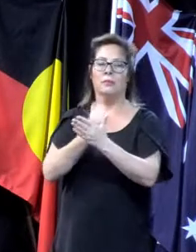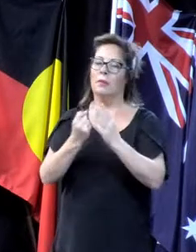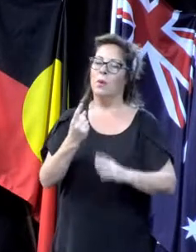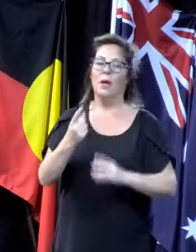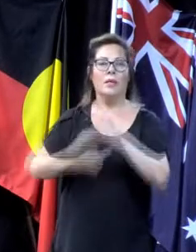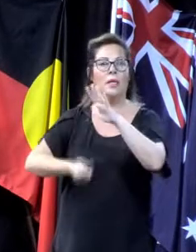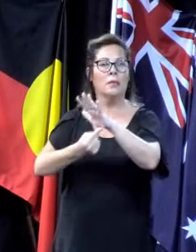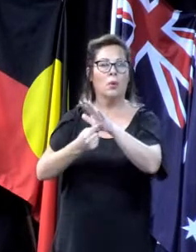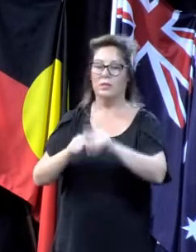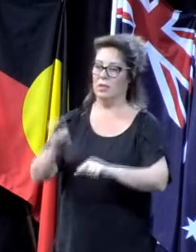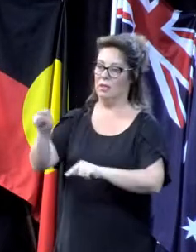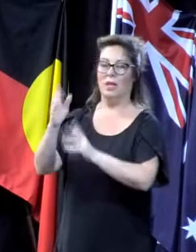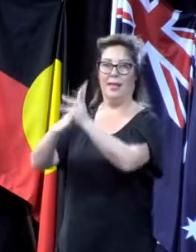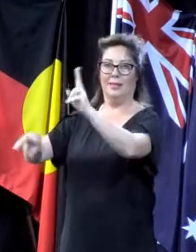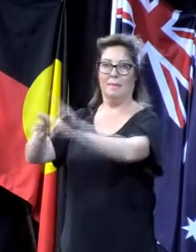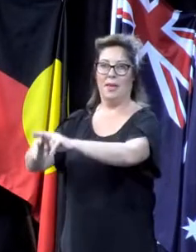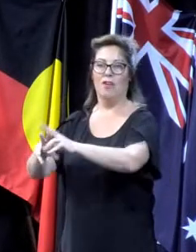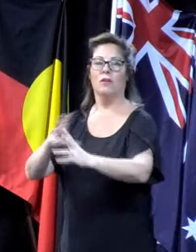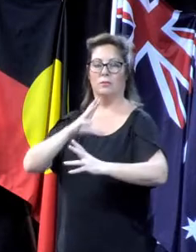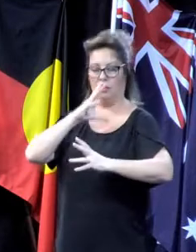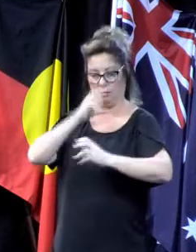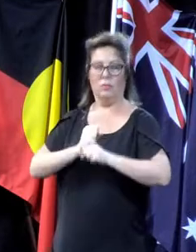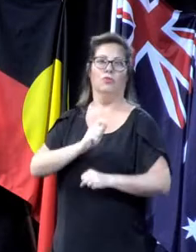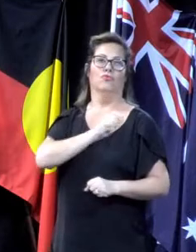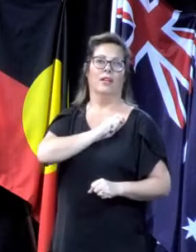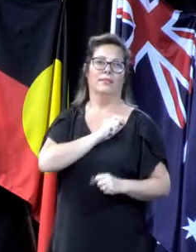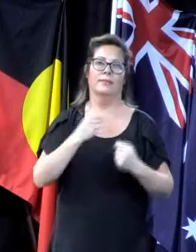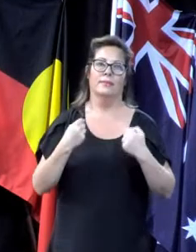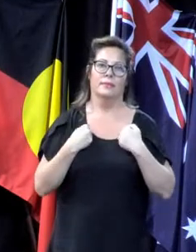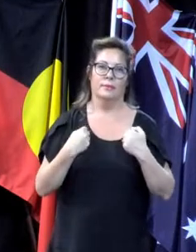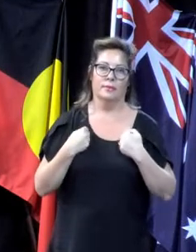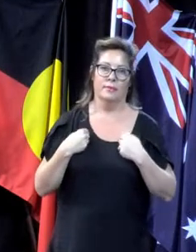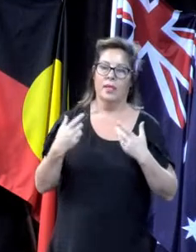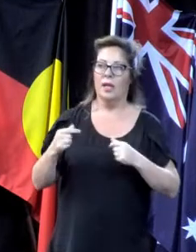The parents work with - come and went to partnership.